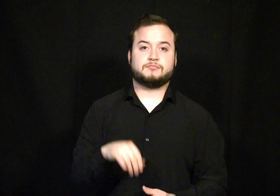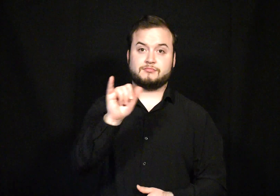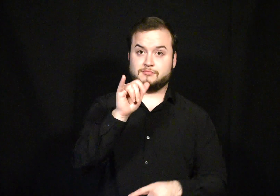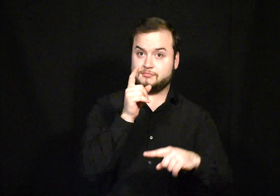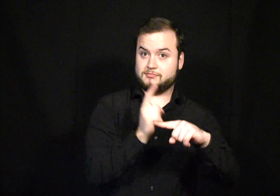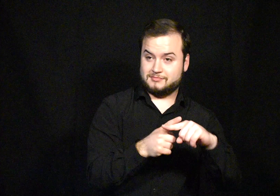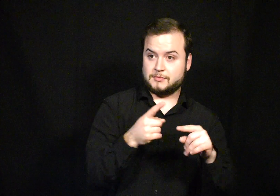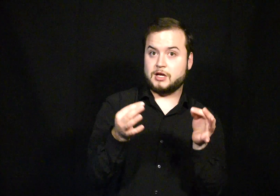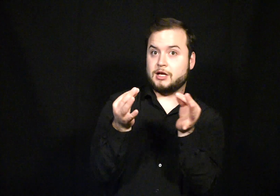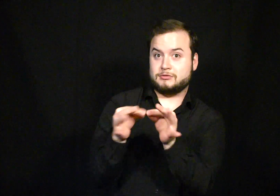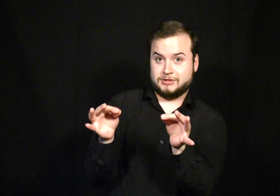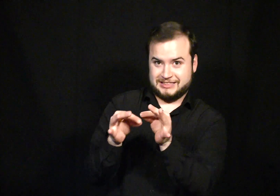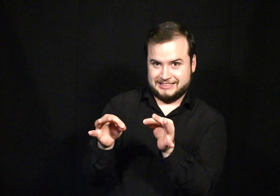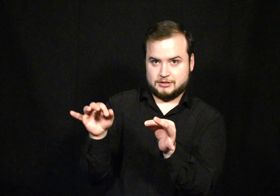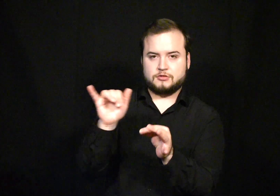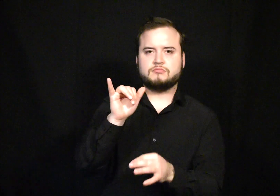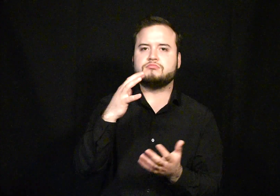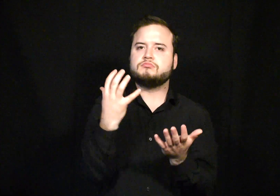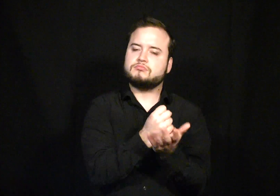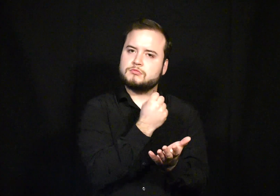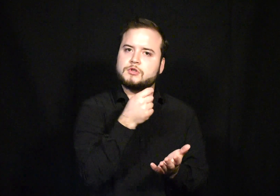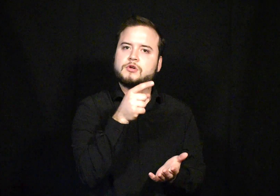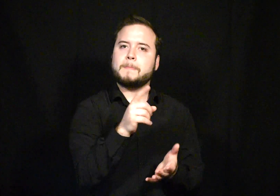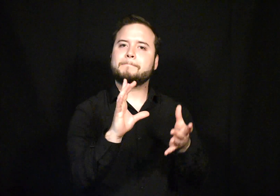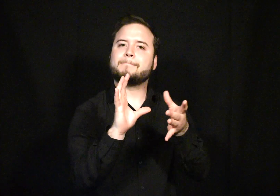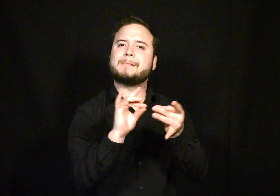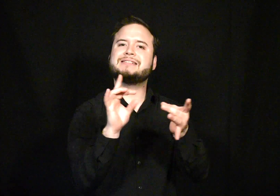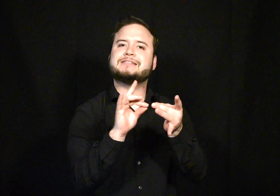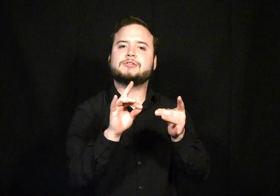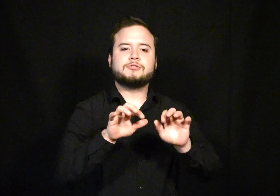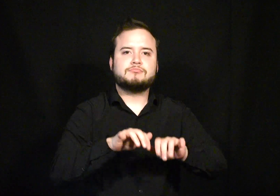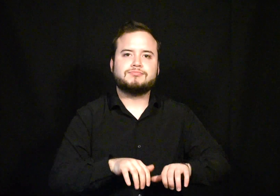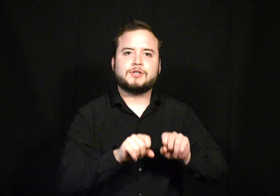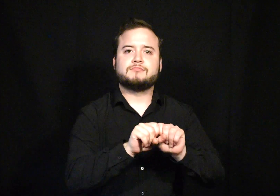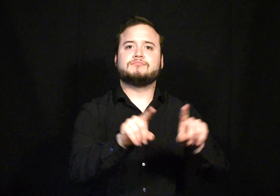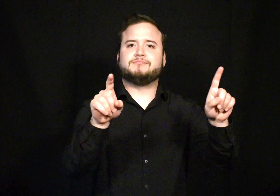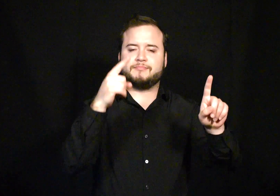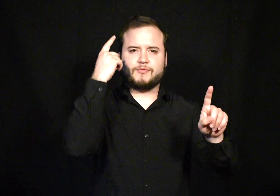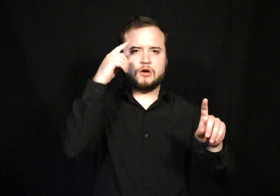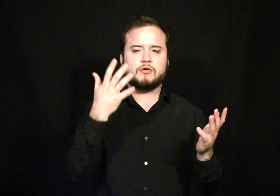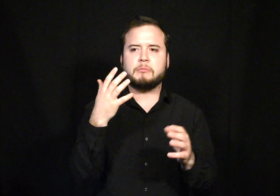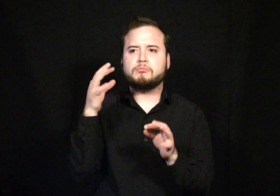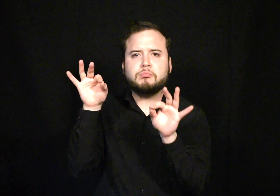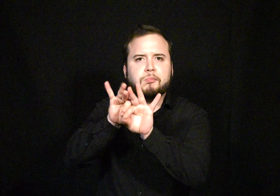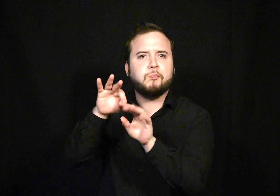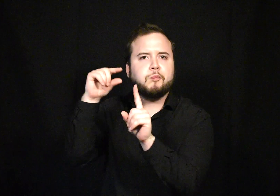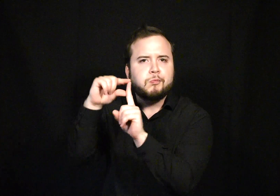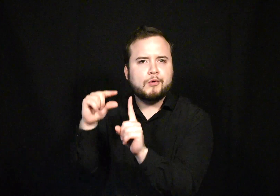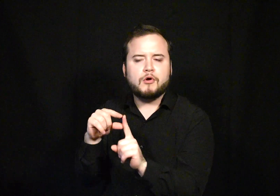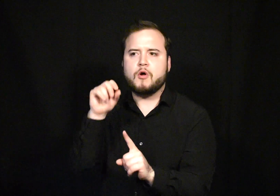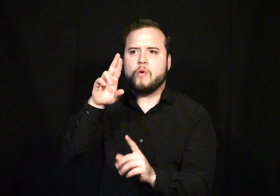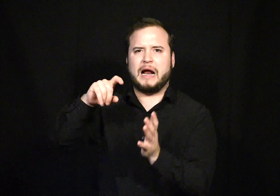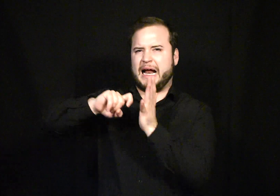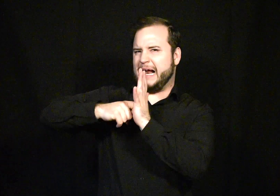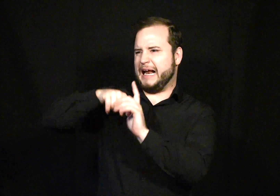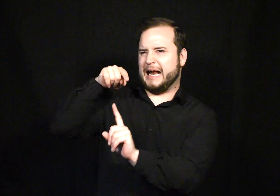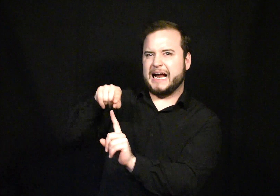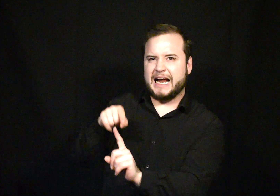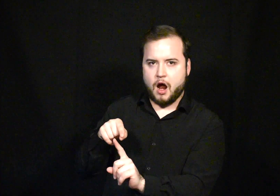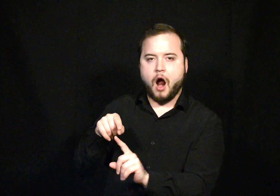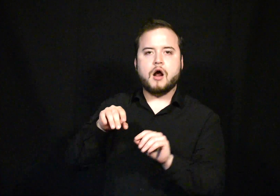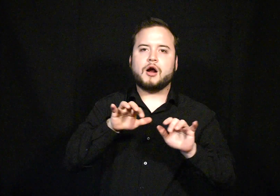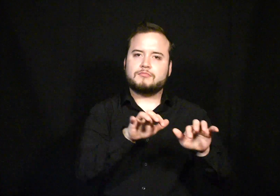In addition to captioning, use the messaging feature to send important information and/or keywords.